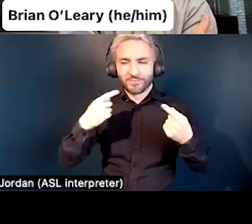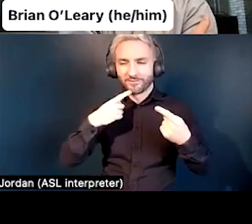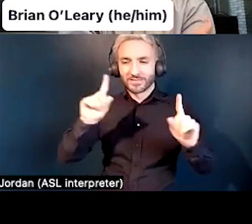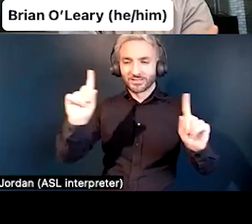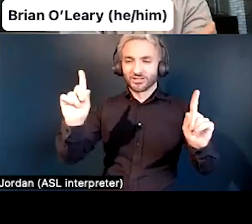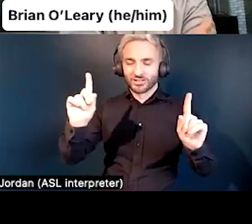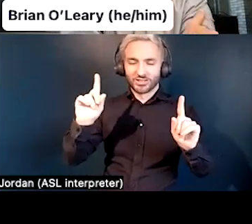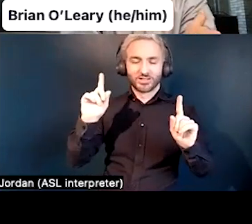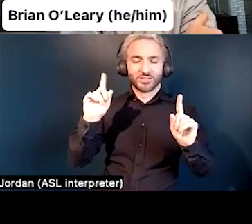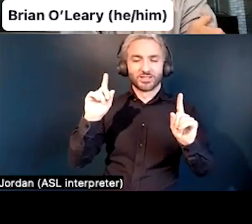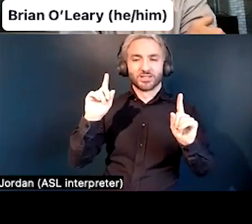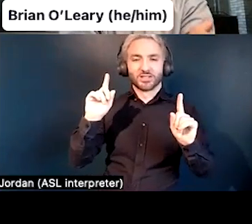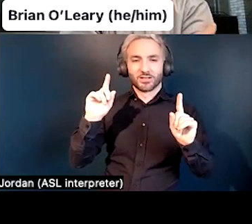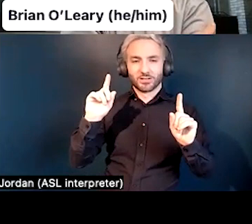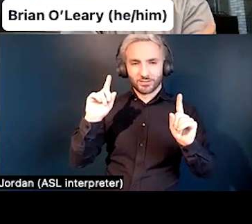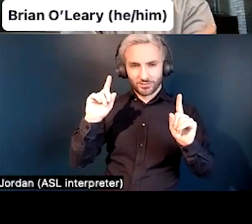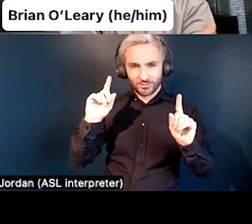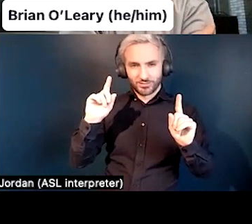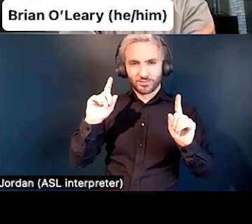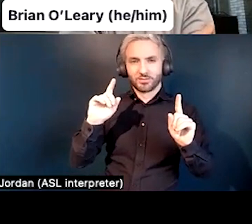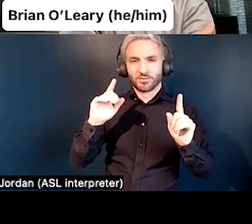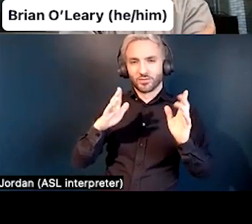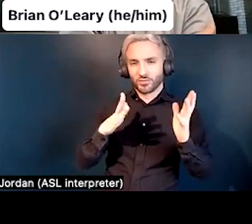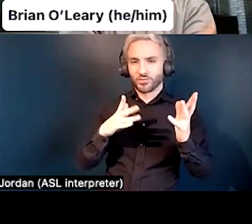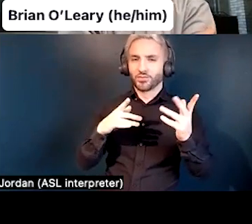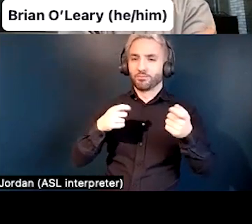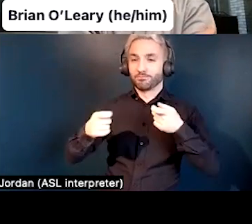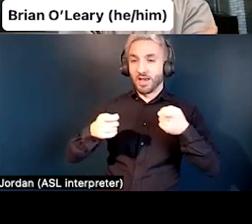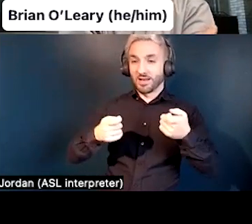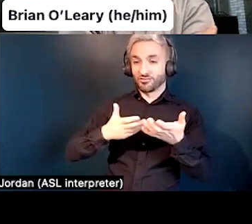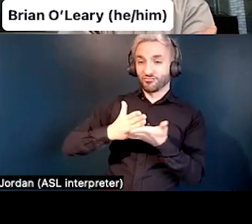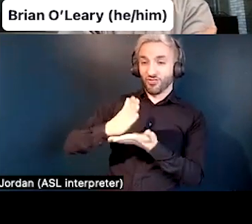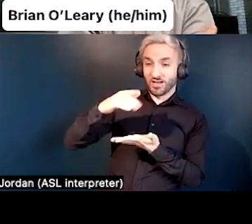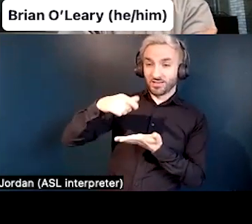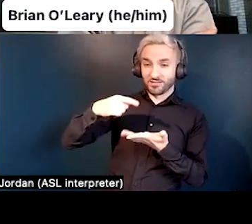of effective management of rights. And I think that any publisher should be working